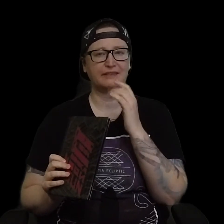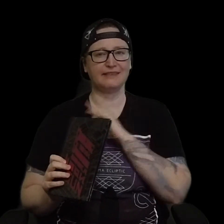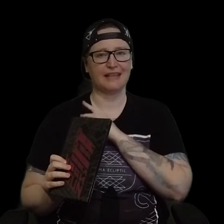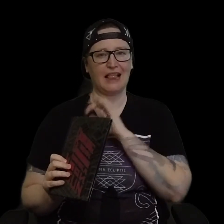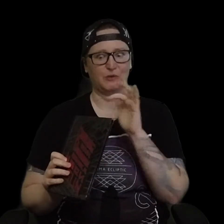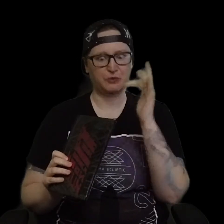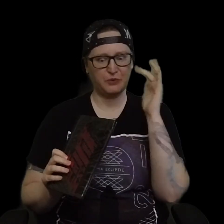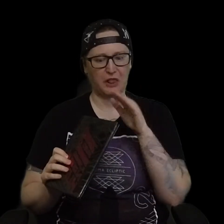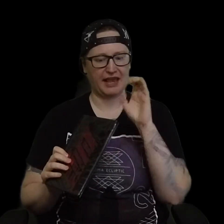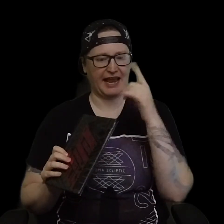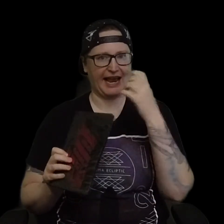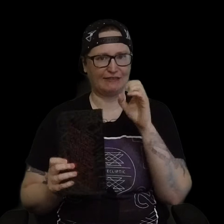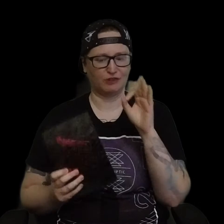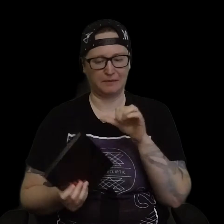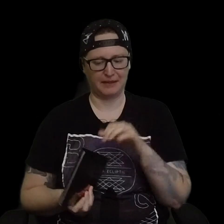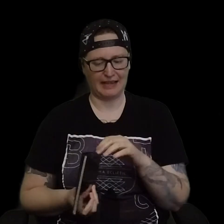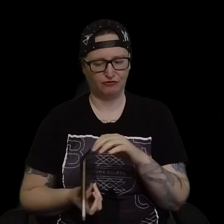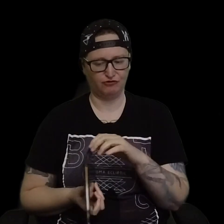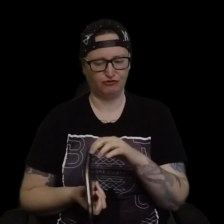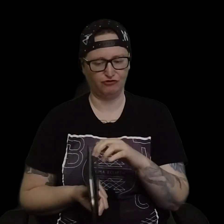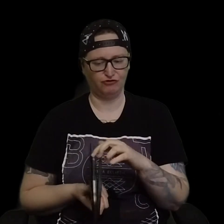metallic chrome style shine on the edges of the pages